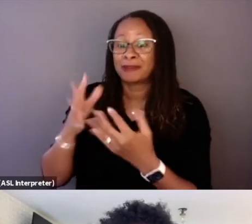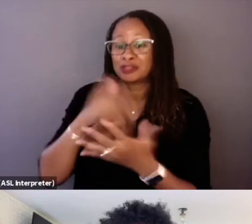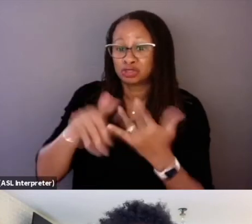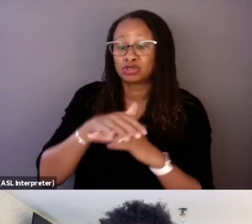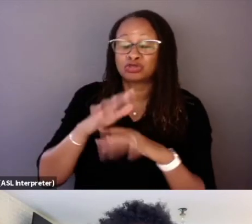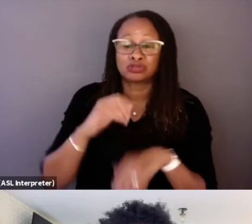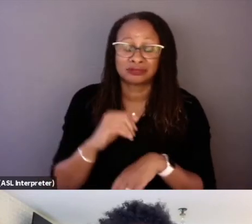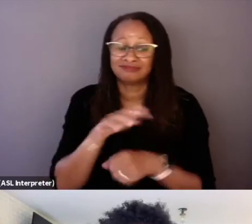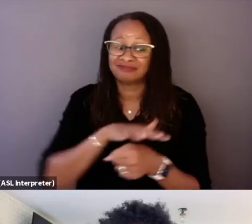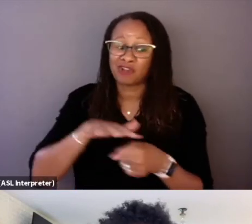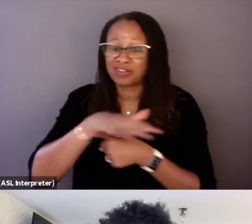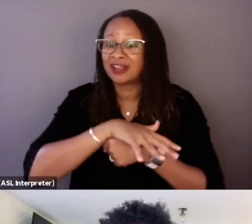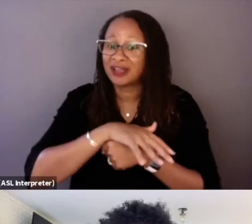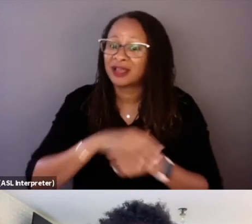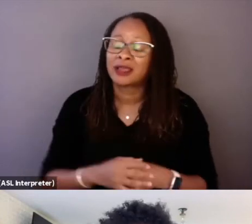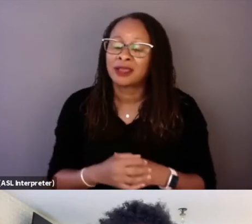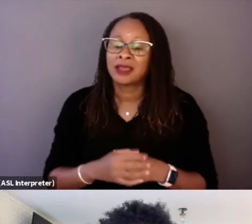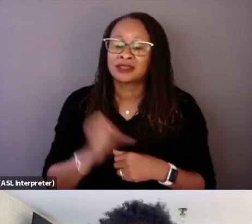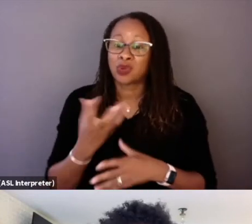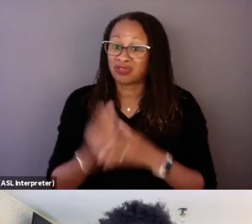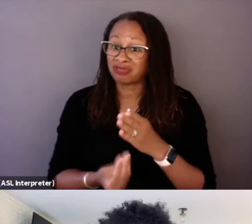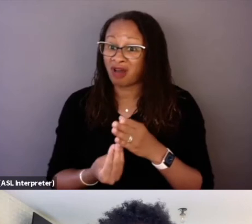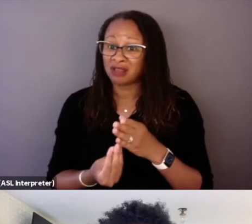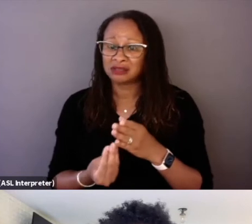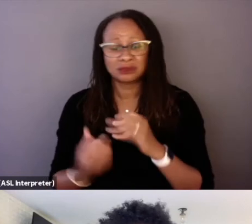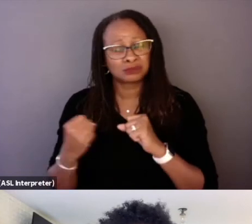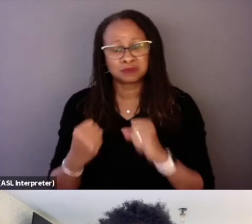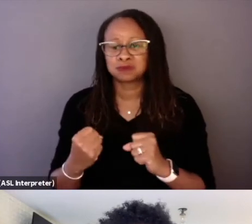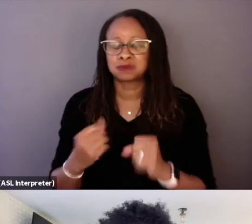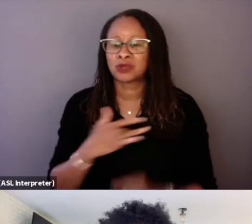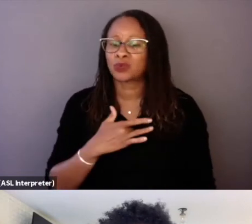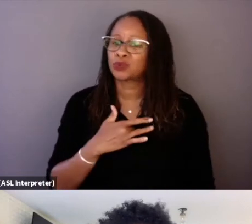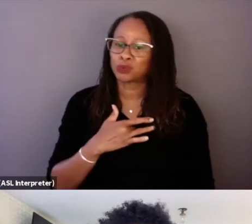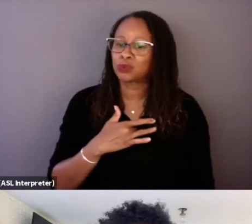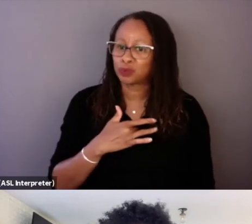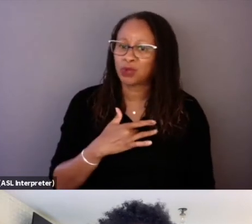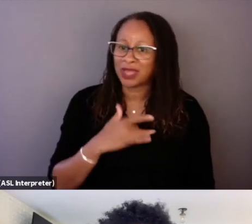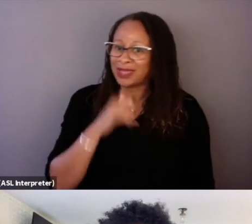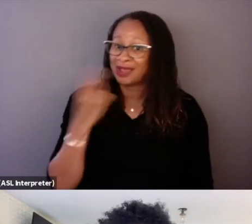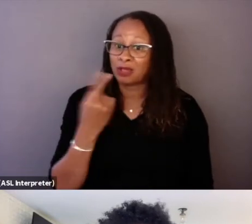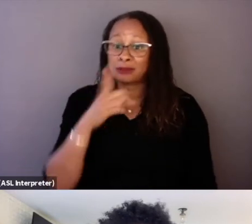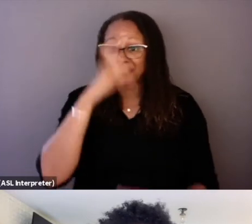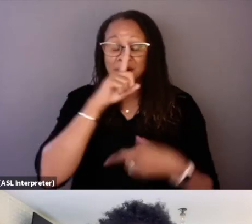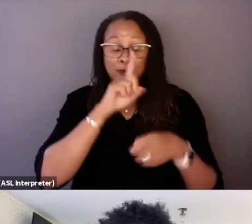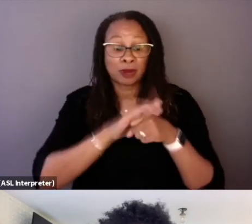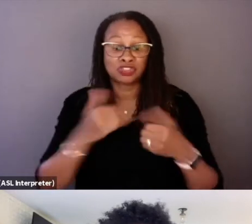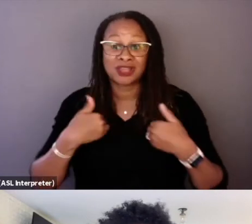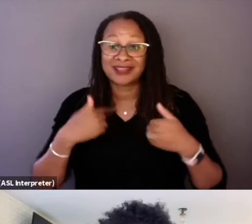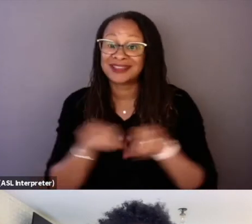And so the loss is profound, not just because of the promise that she held as a person with, you know,